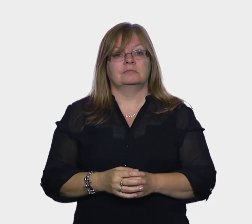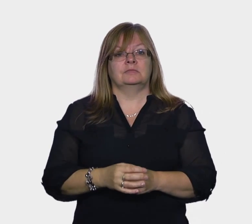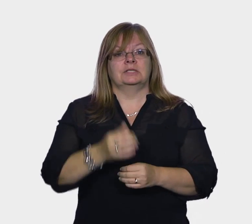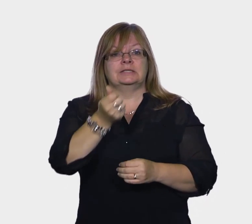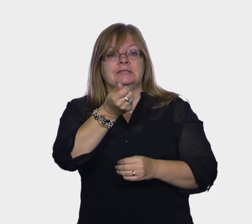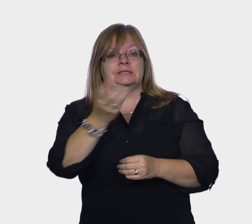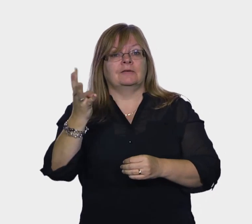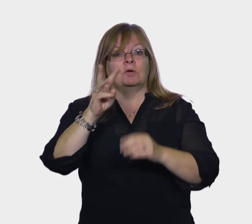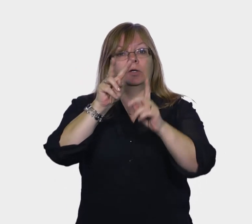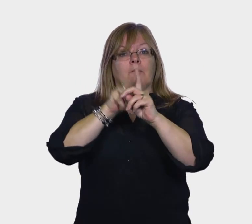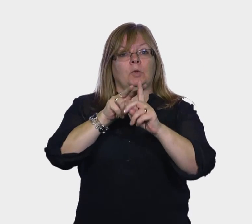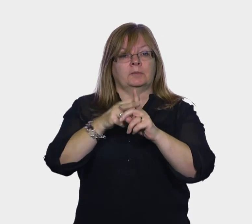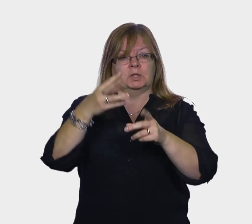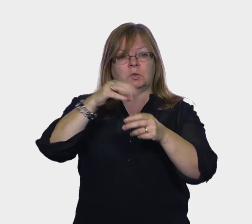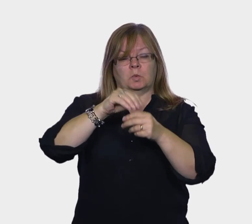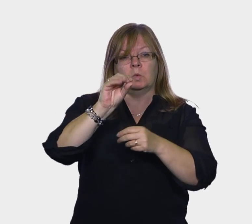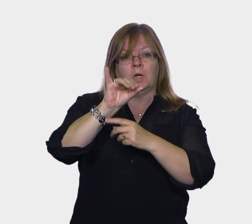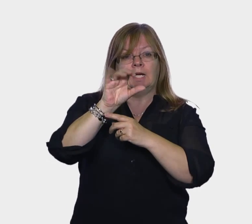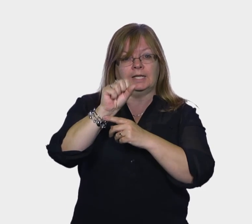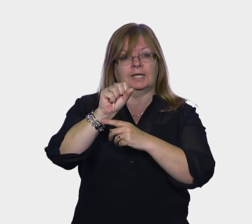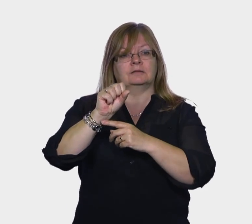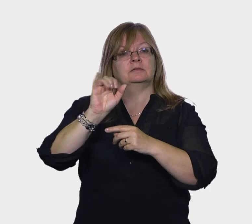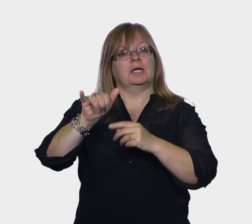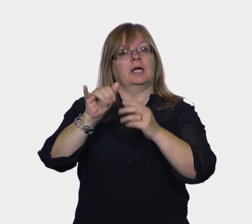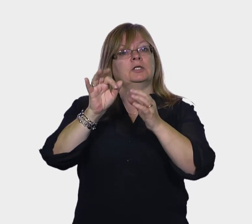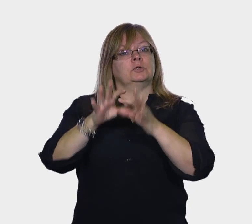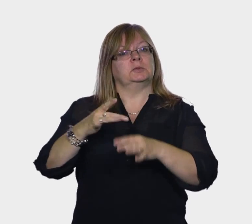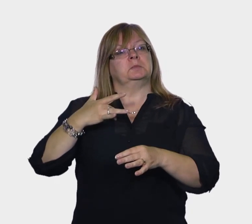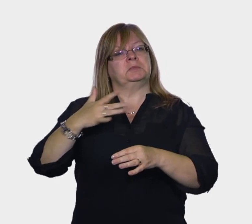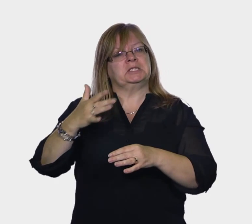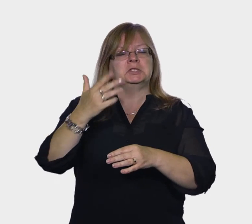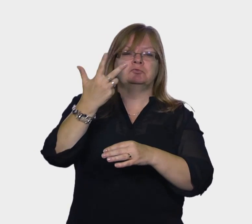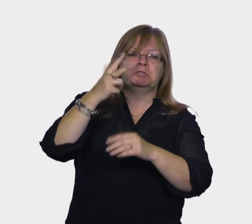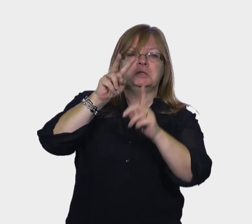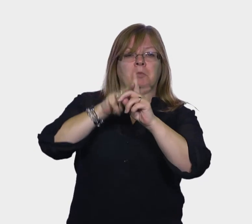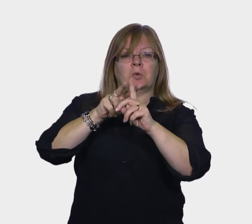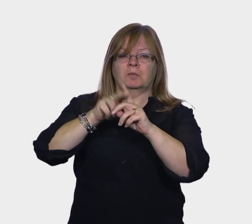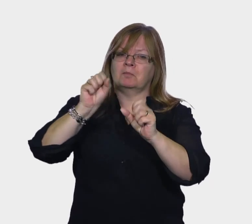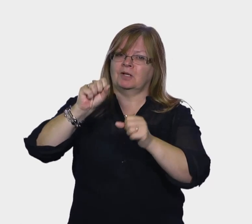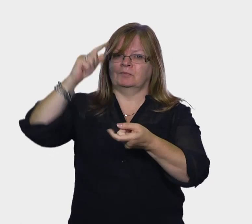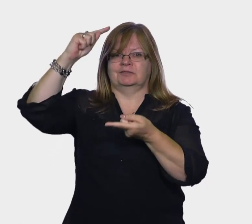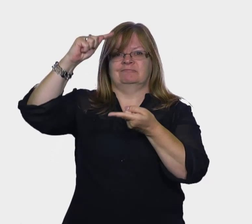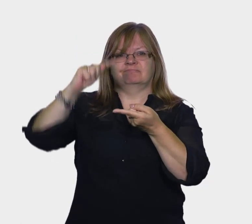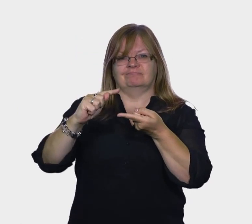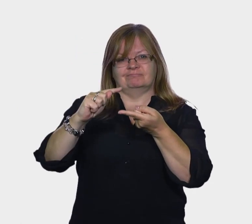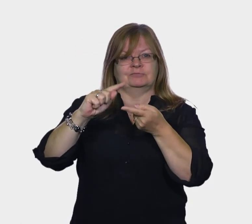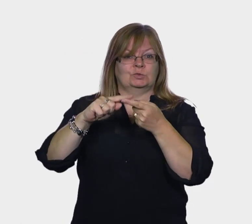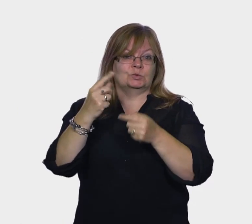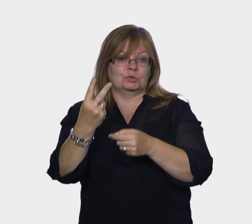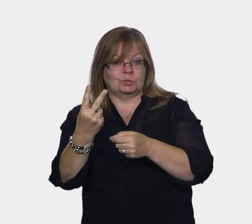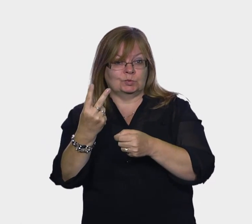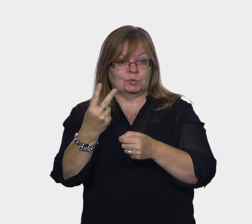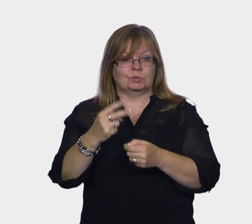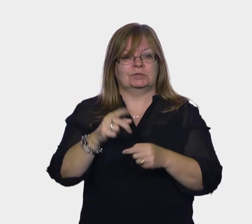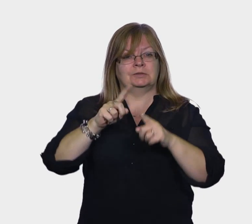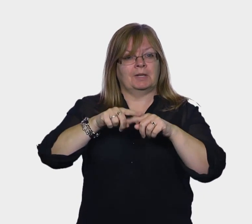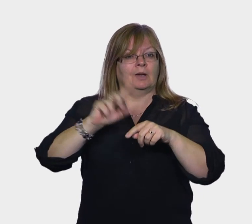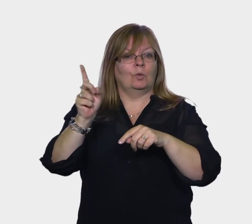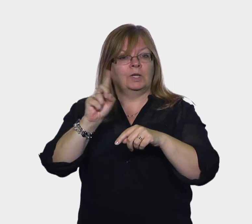The number of appointments, including Ontario Interpreting Services appointments, per day may be reduced to allow more time